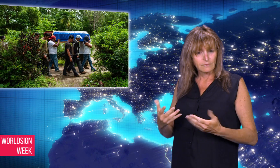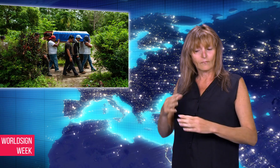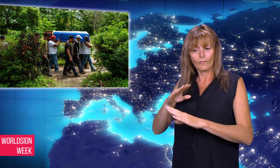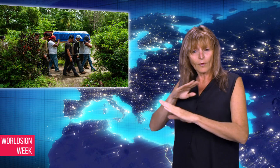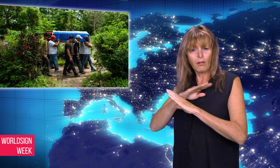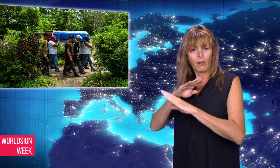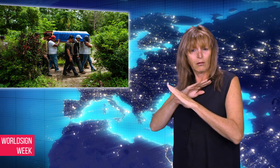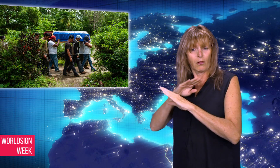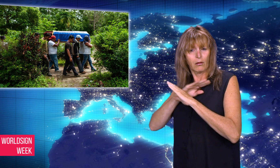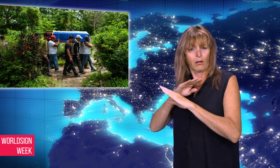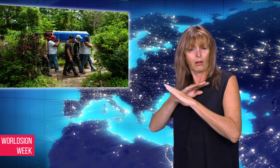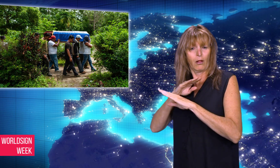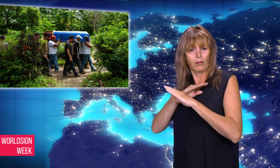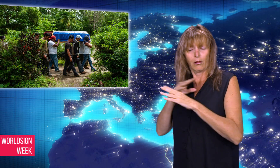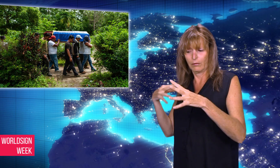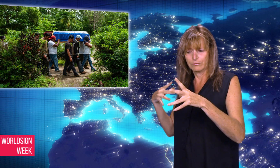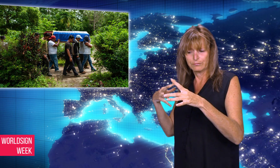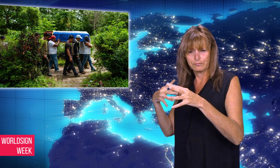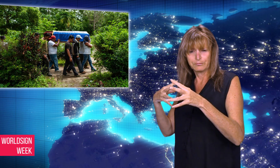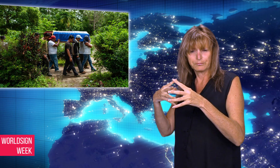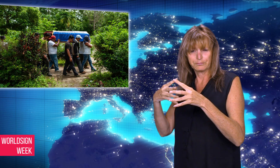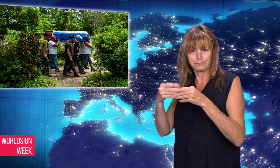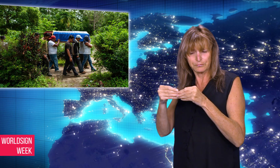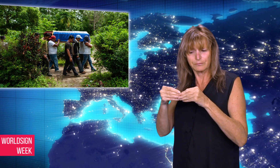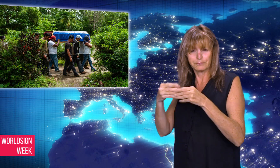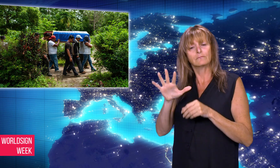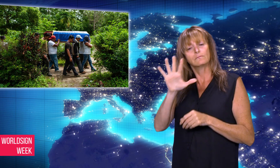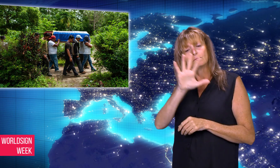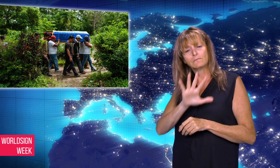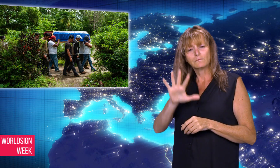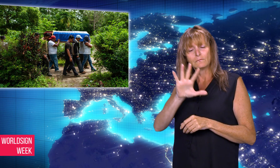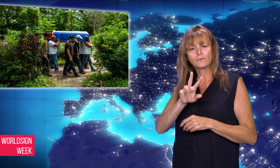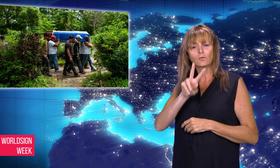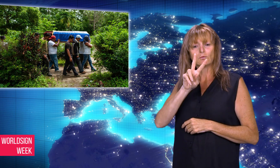The latest deaths brought the death